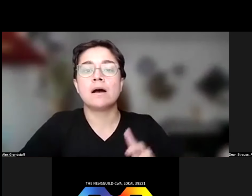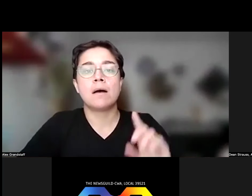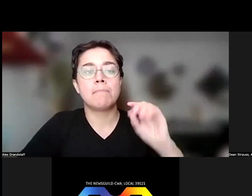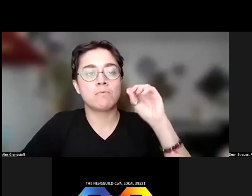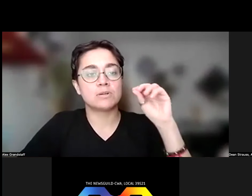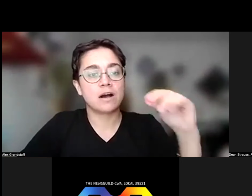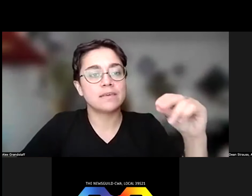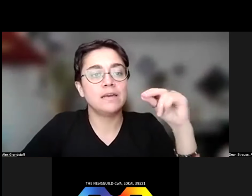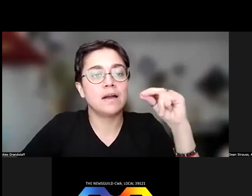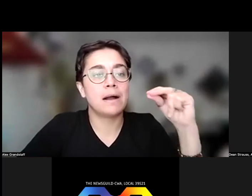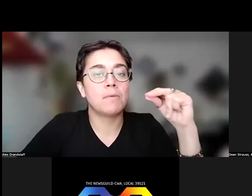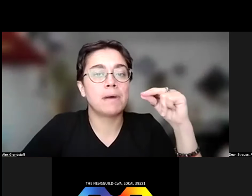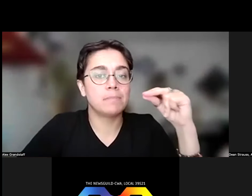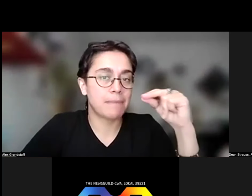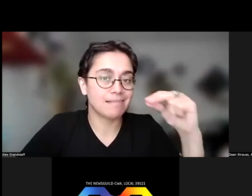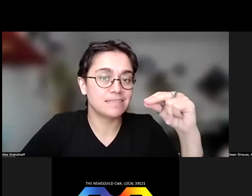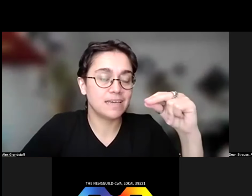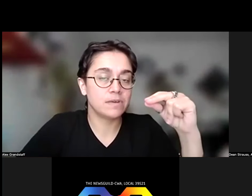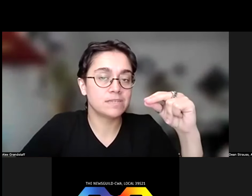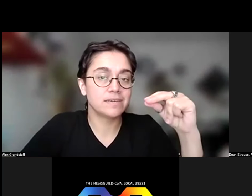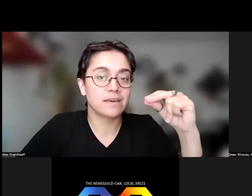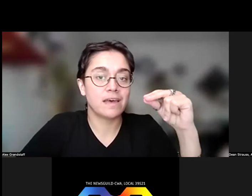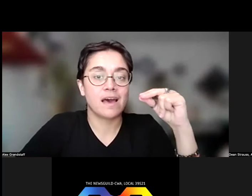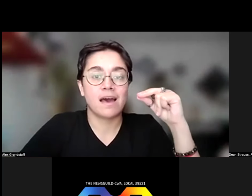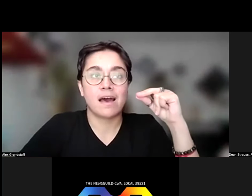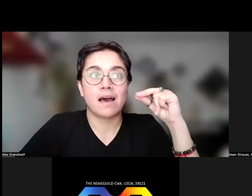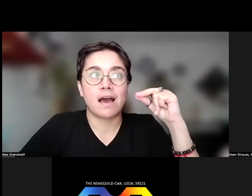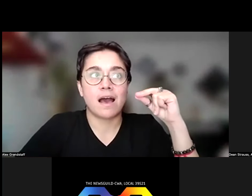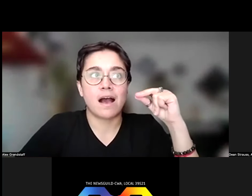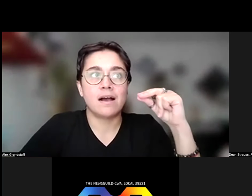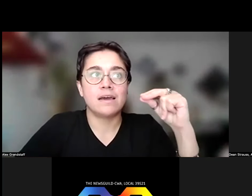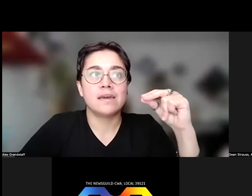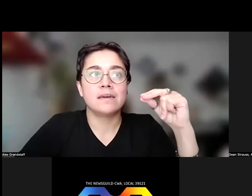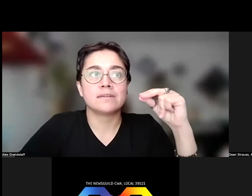spread out the different types of advocacy that we do. But when we are talking about public policy